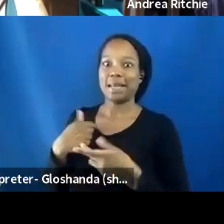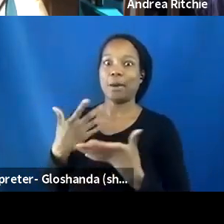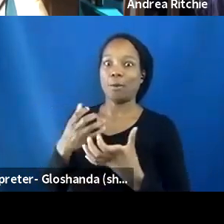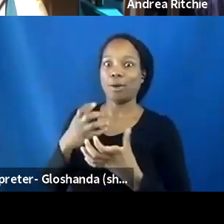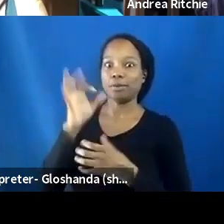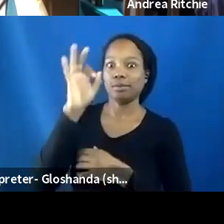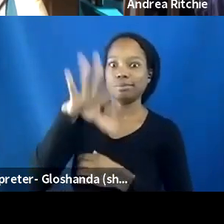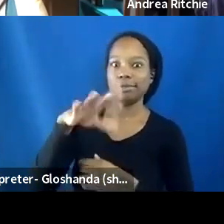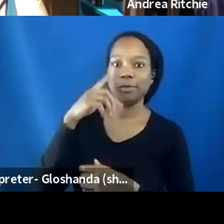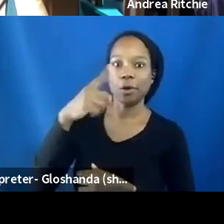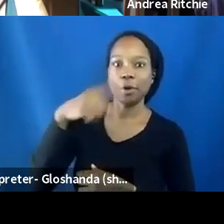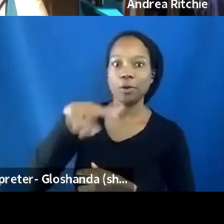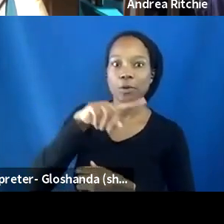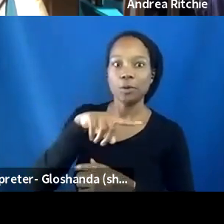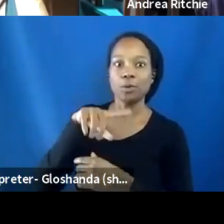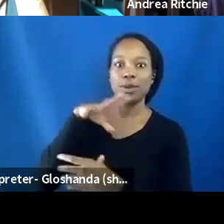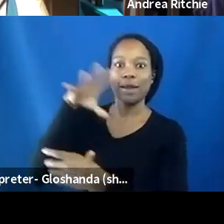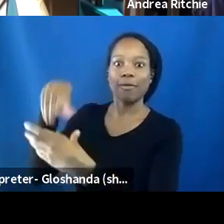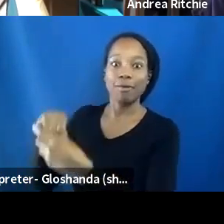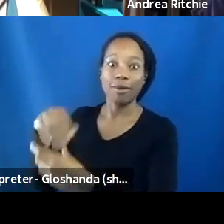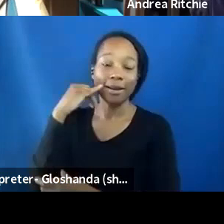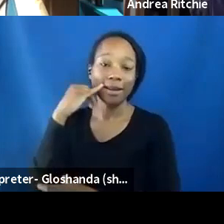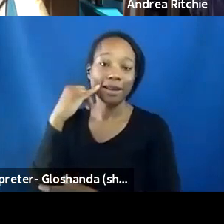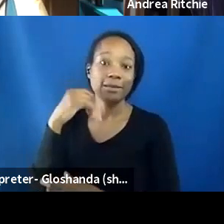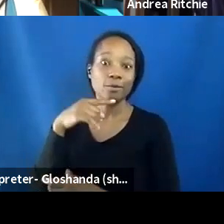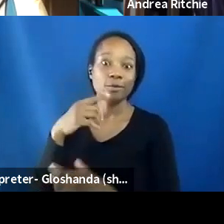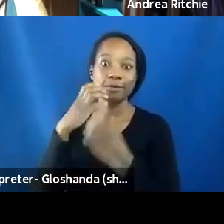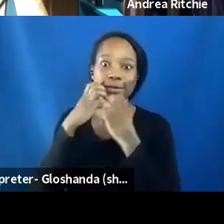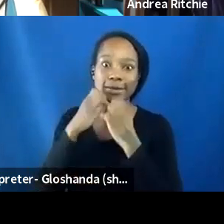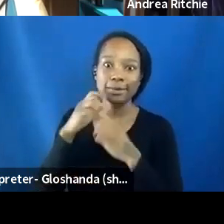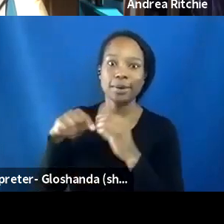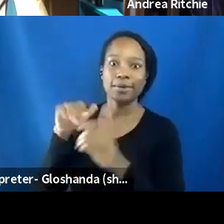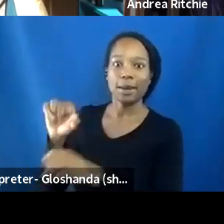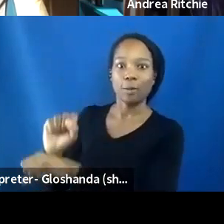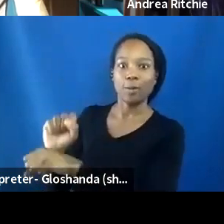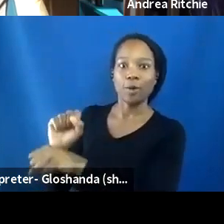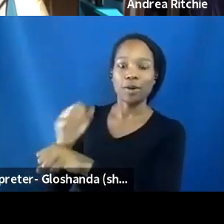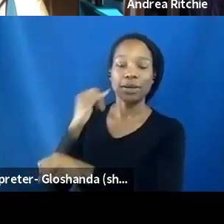If you are part of or wanna join a conversation